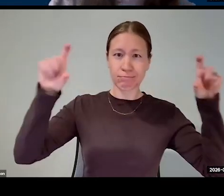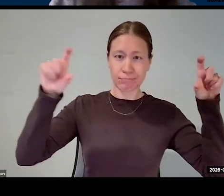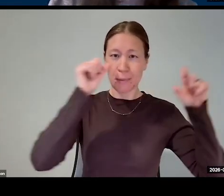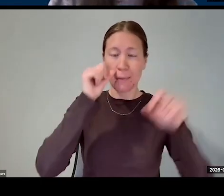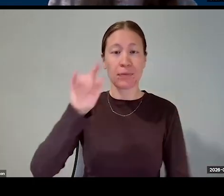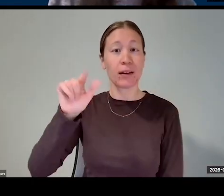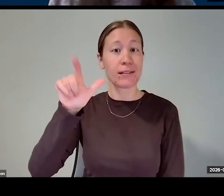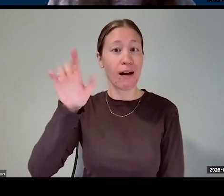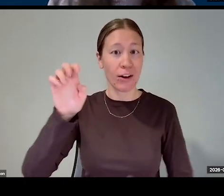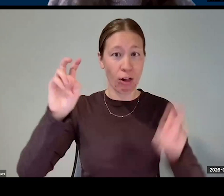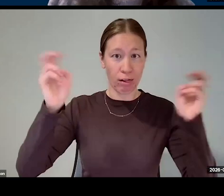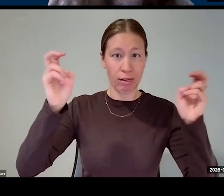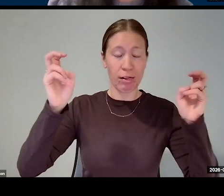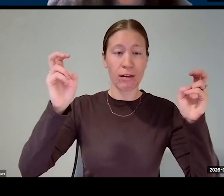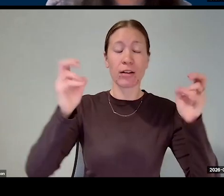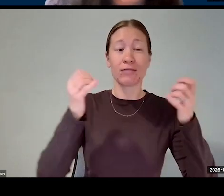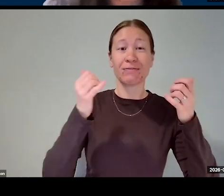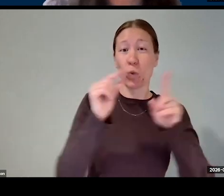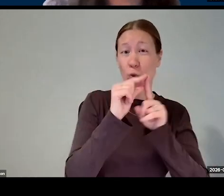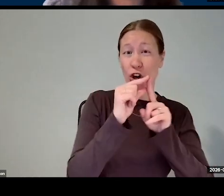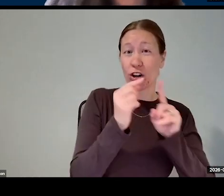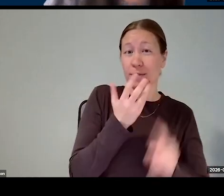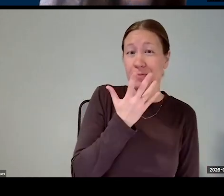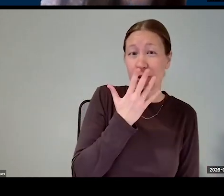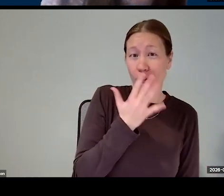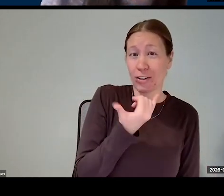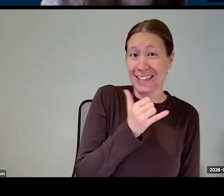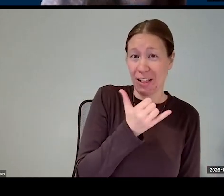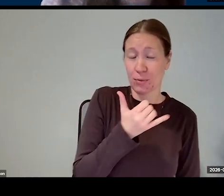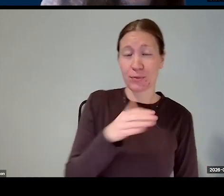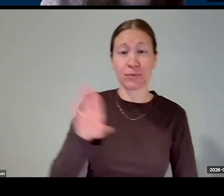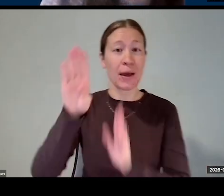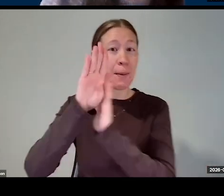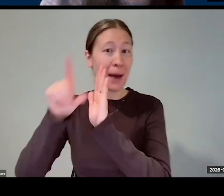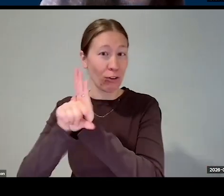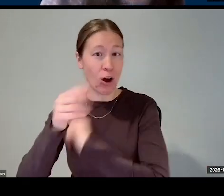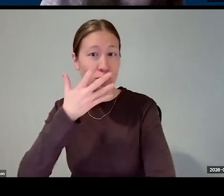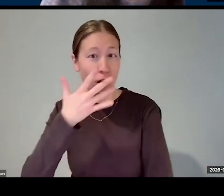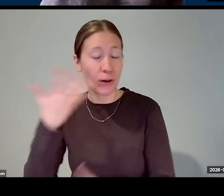So that would be my foreground color. And then my background color is the blue of the header.